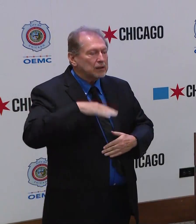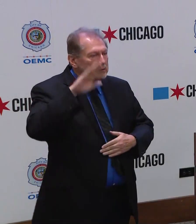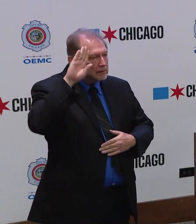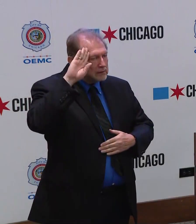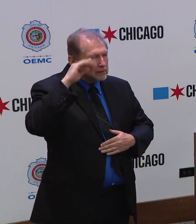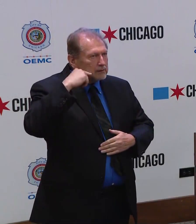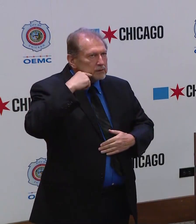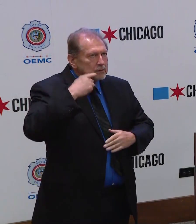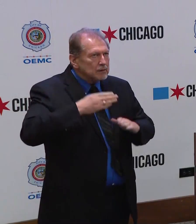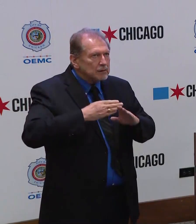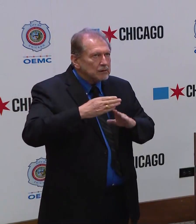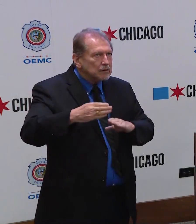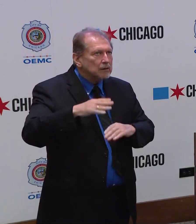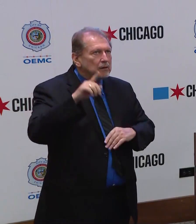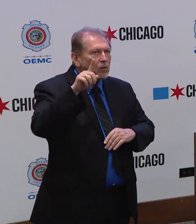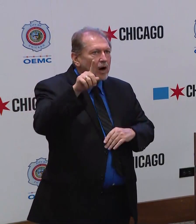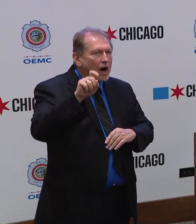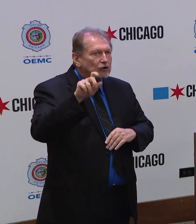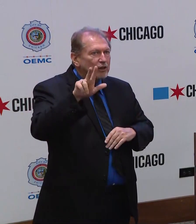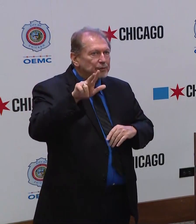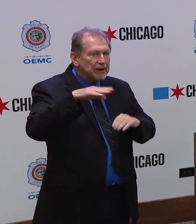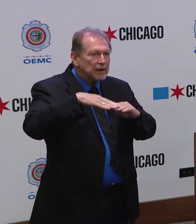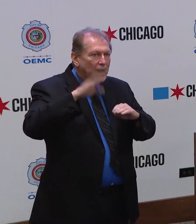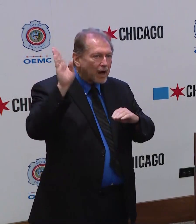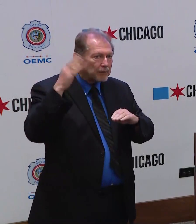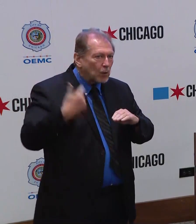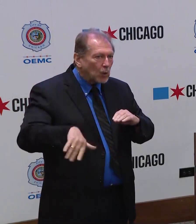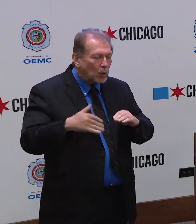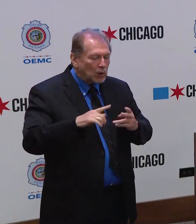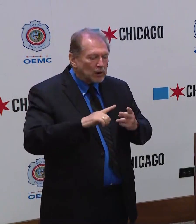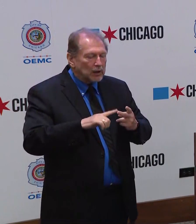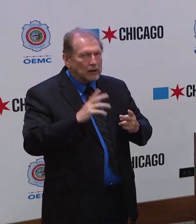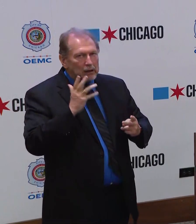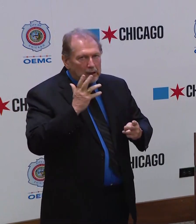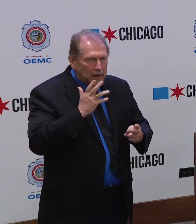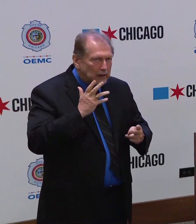SOME TELLTALE SIGNS OF A HEAT STROKE INCLUDE AN EXTREMELY HIGH BODY